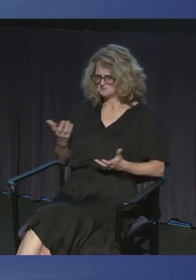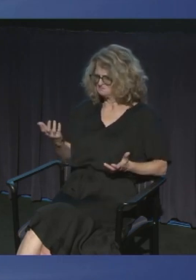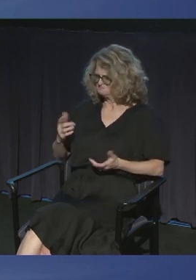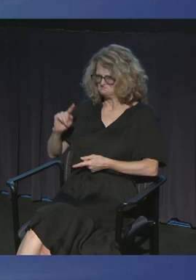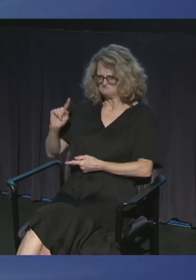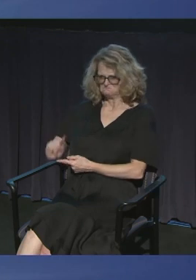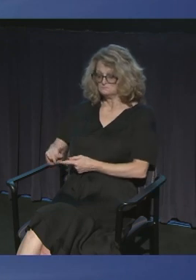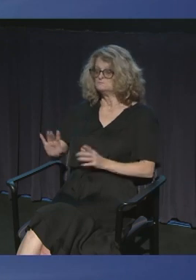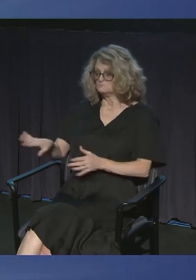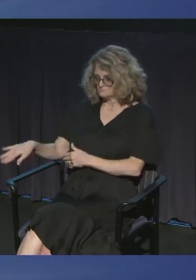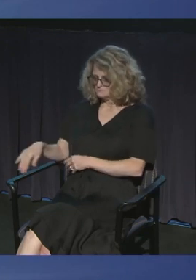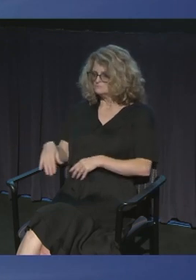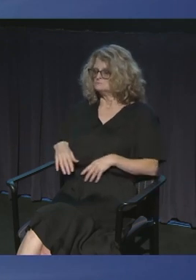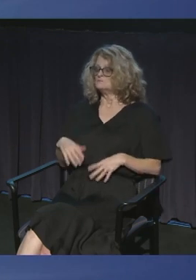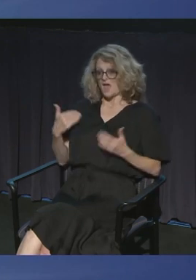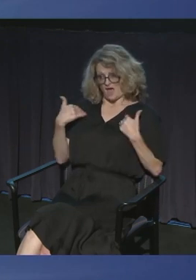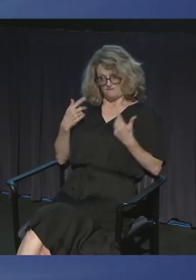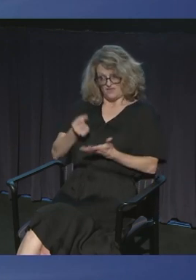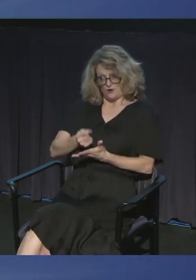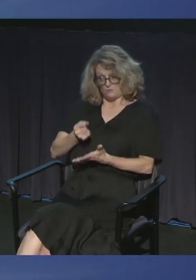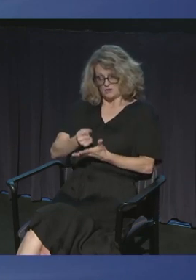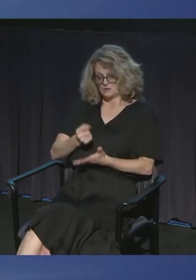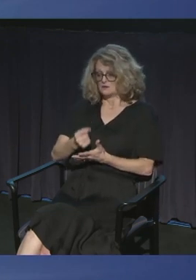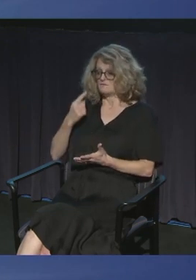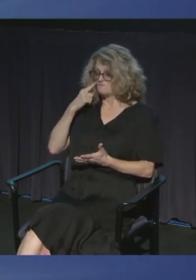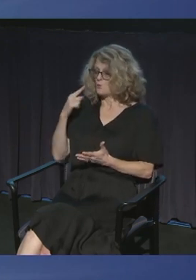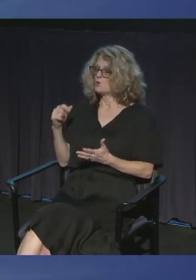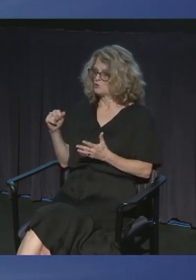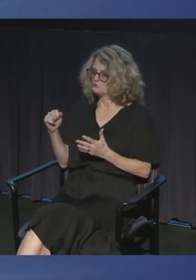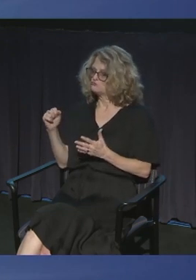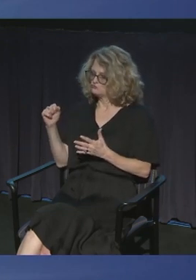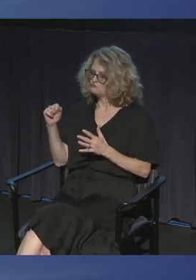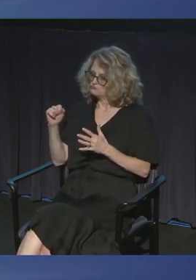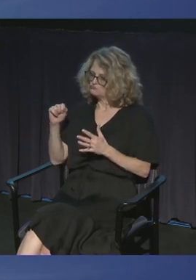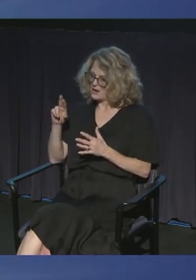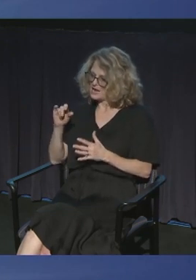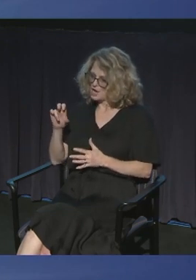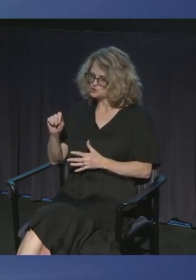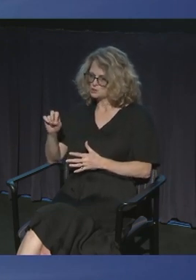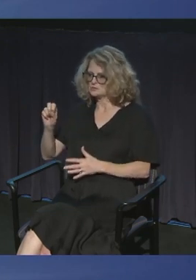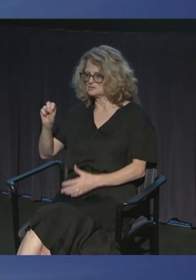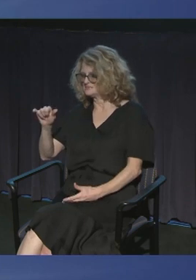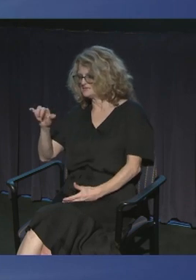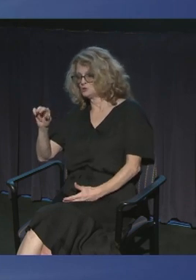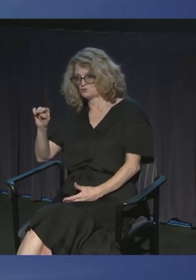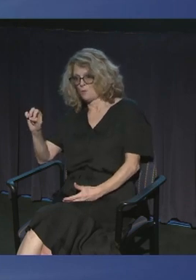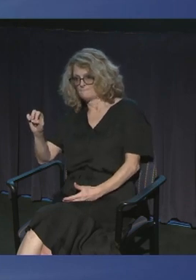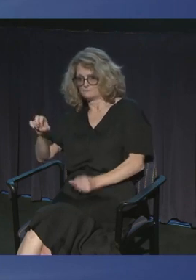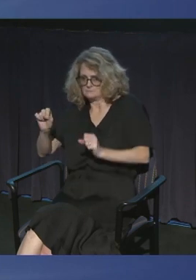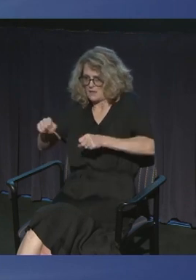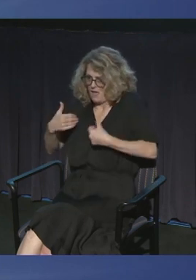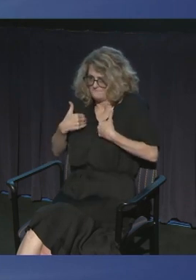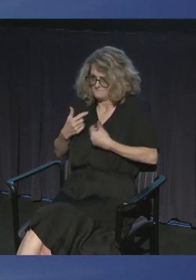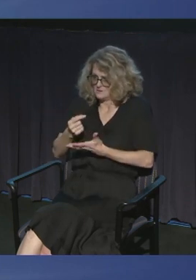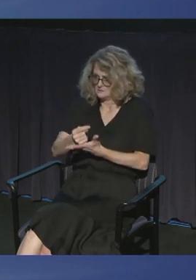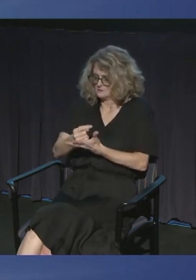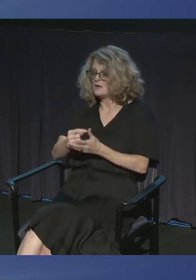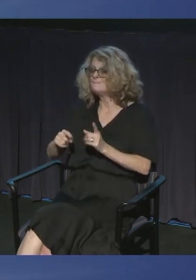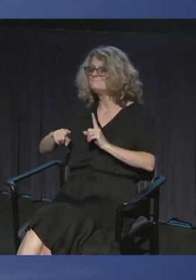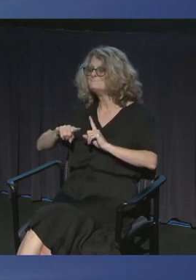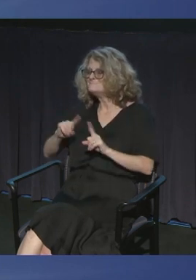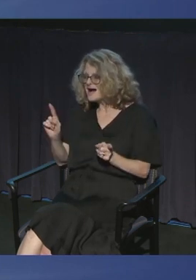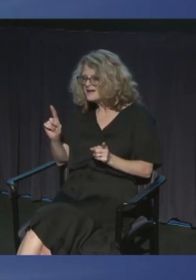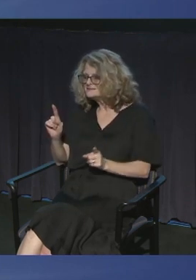SO THERE ARE THERAPIES FOR